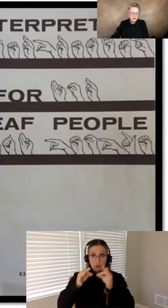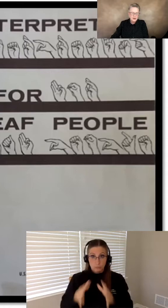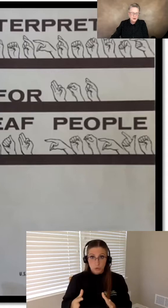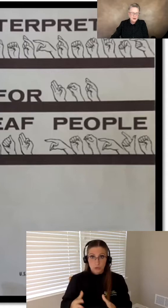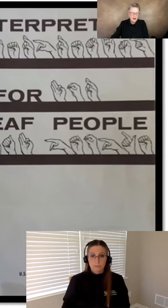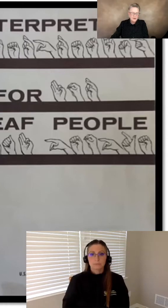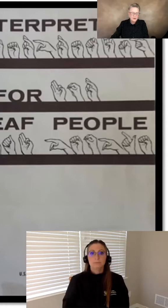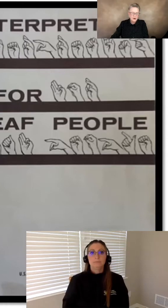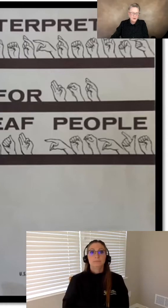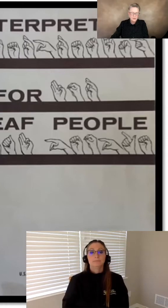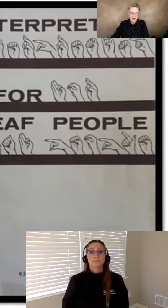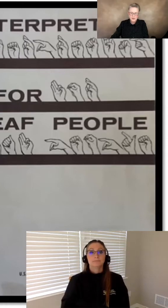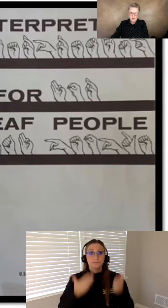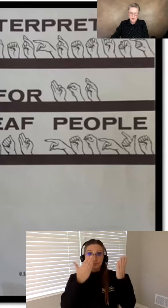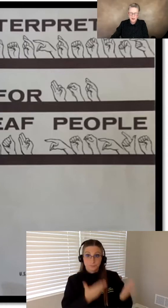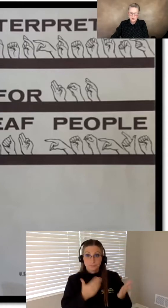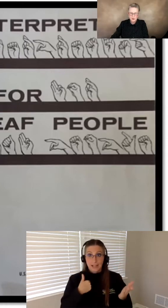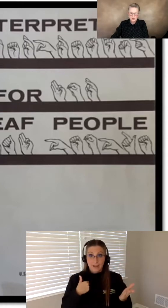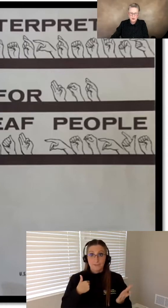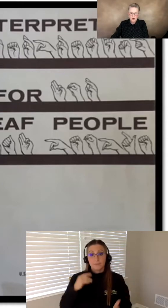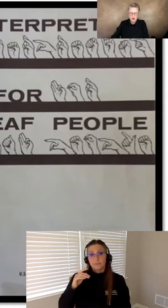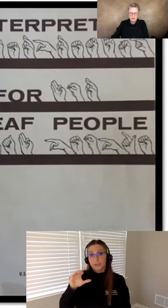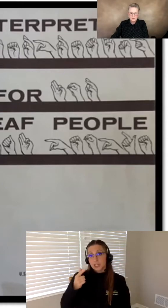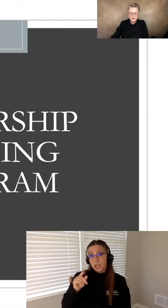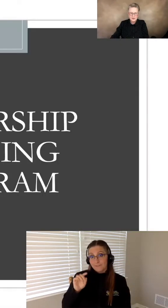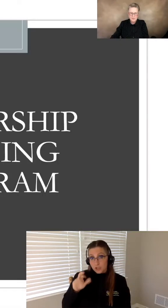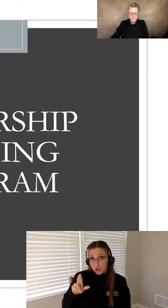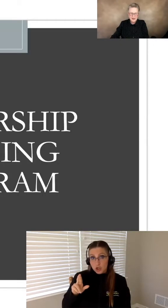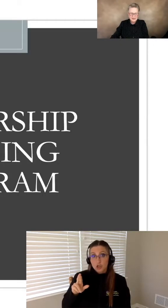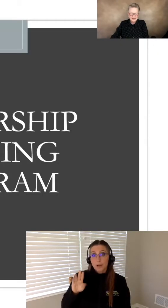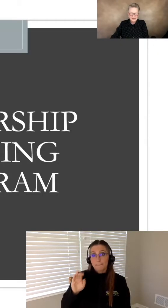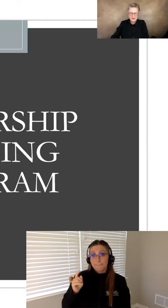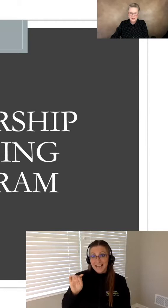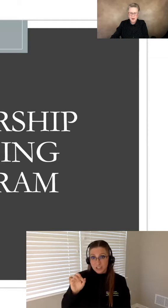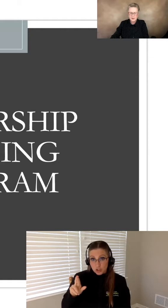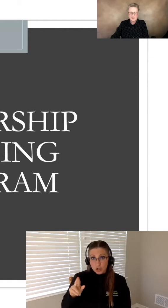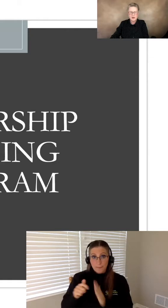here we have the Governor Baxter Manual, all of these amazing things happening we had